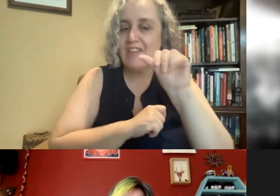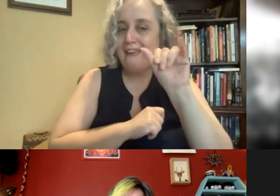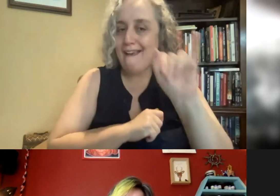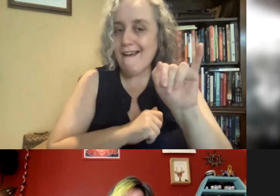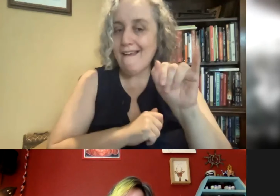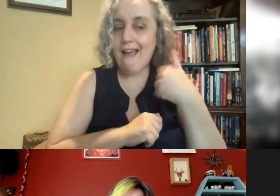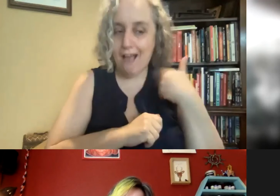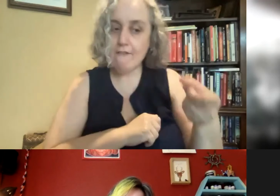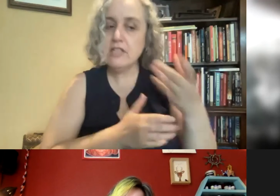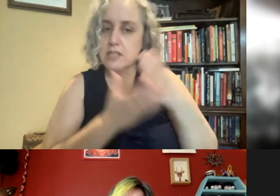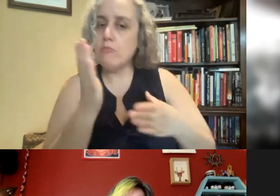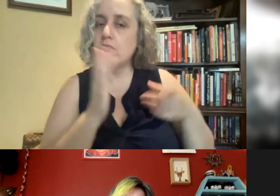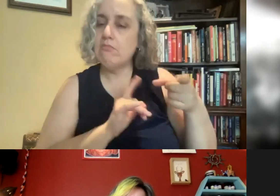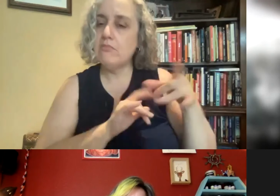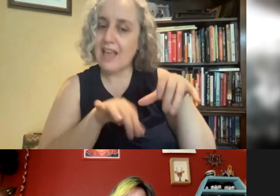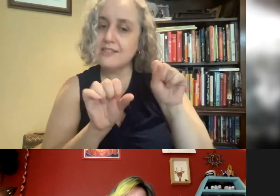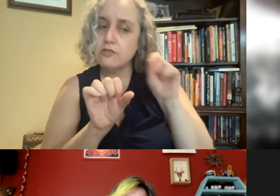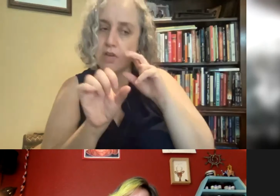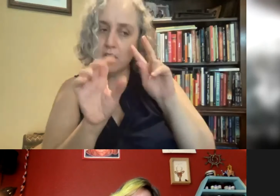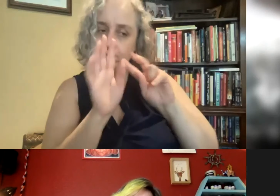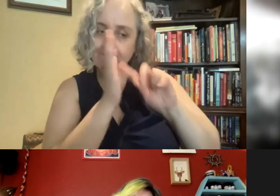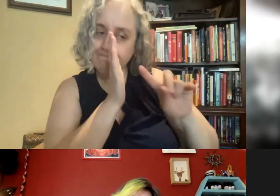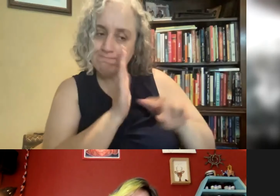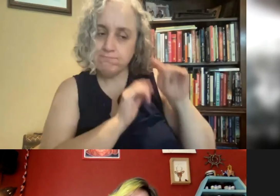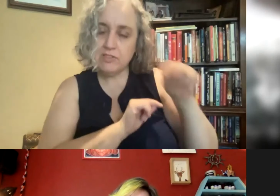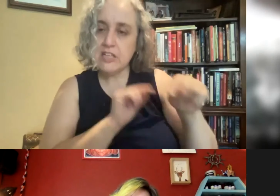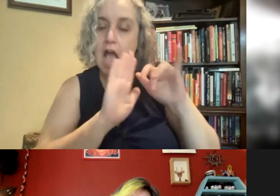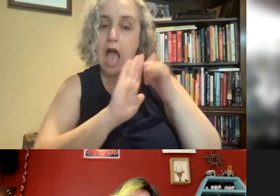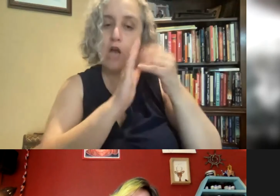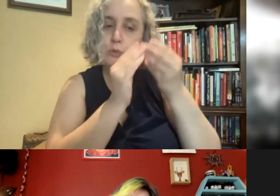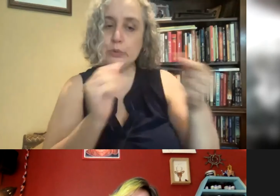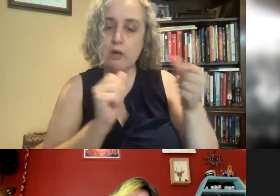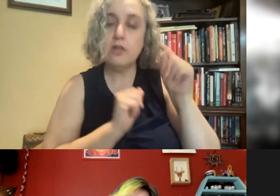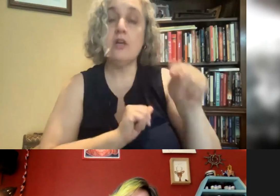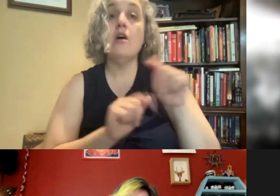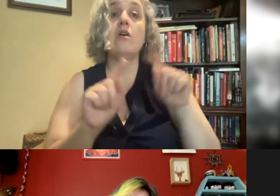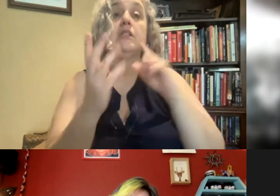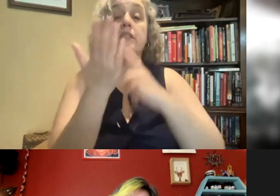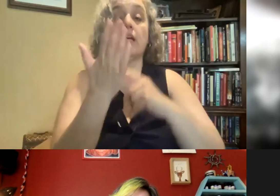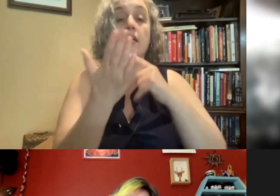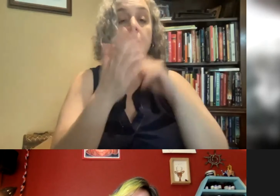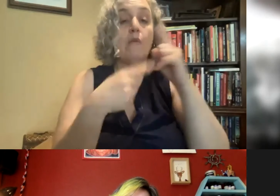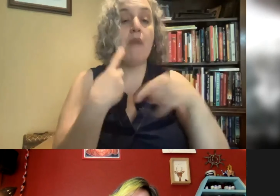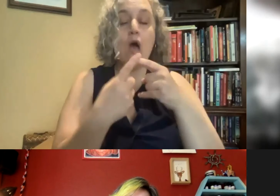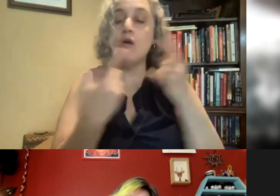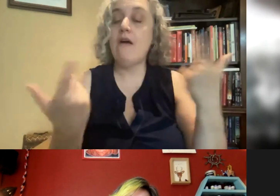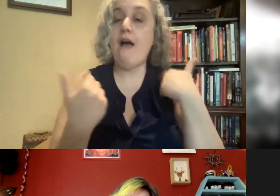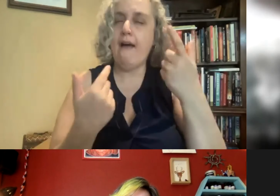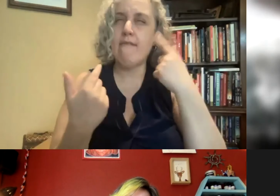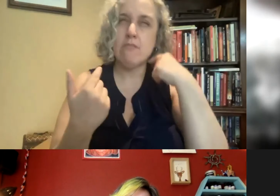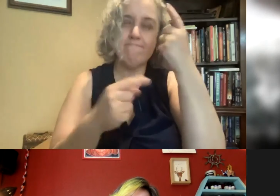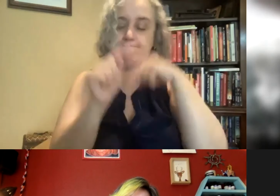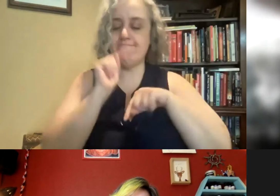One of the things we've talked about is that if we were to rethink AI,